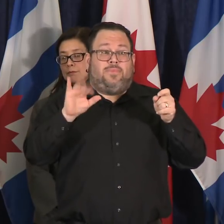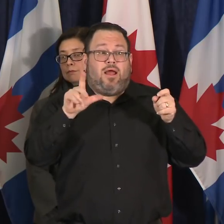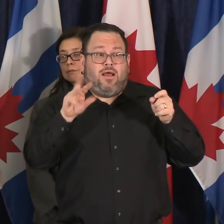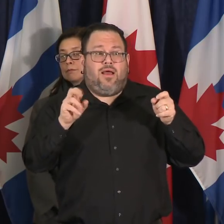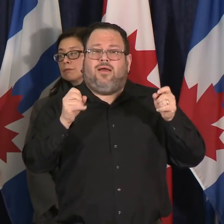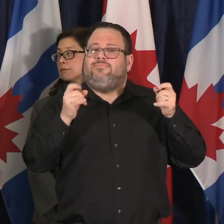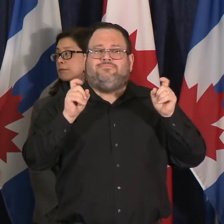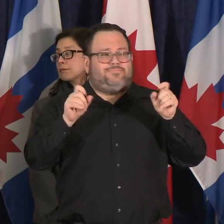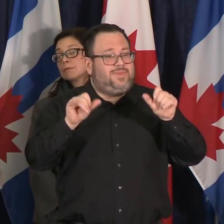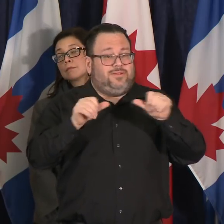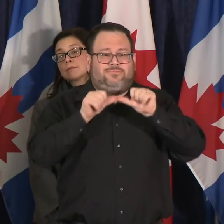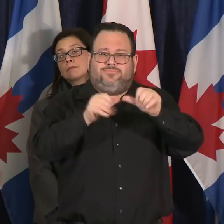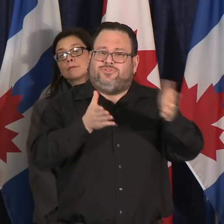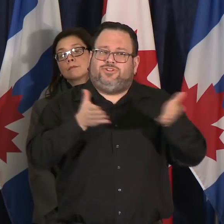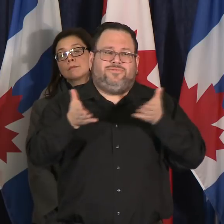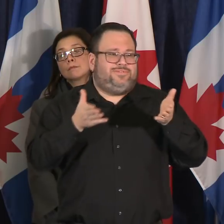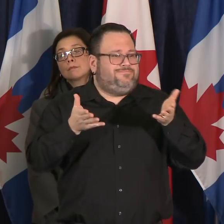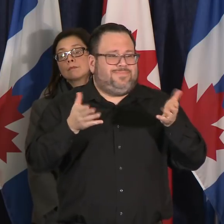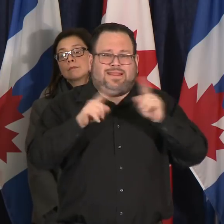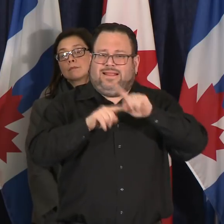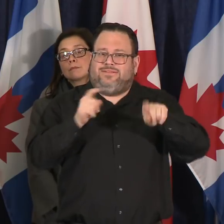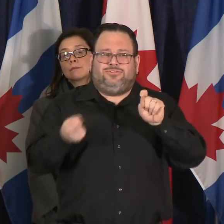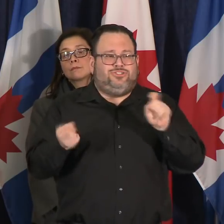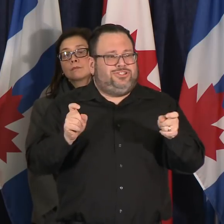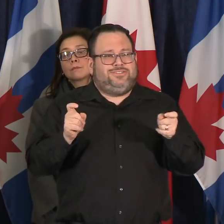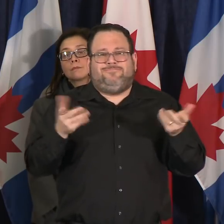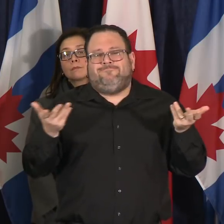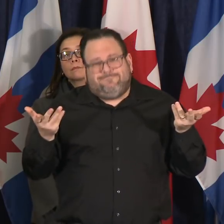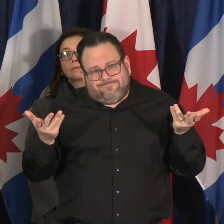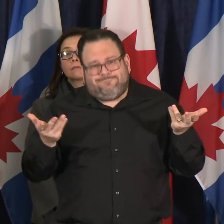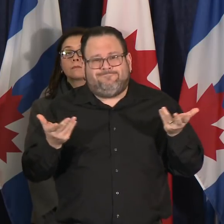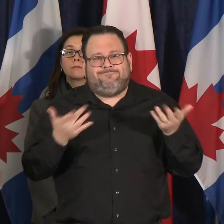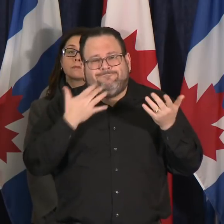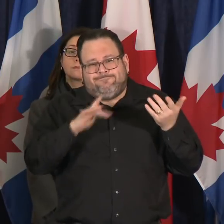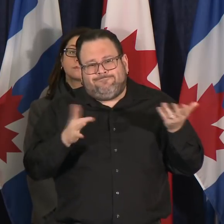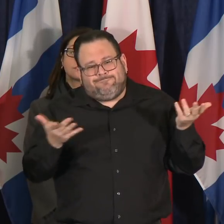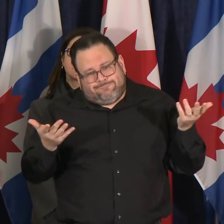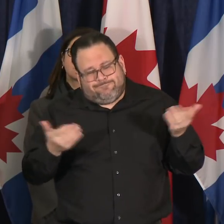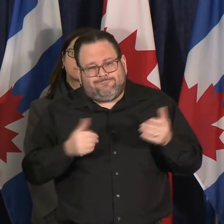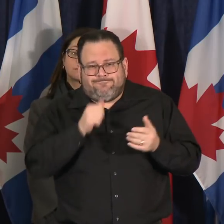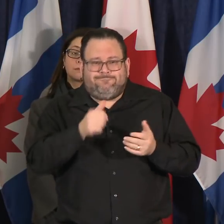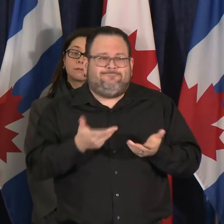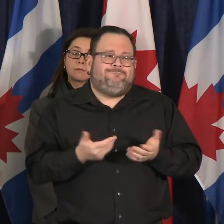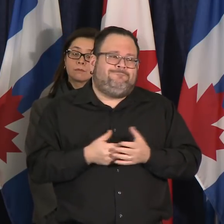the future I think is impractical at this point so I appreciate the question